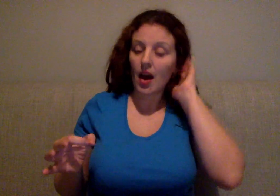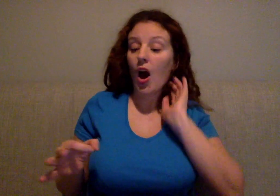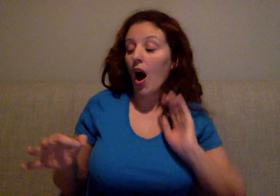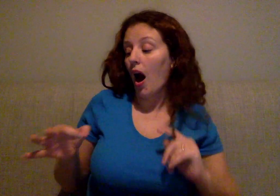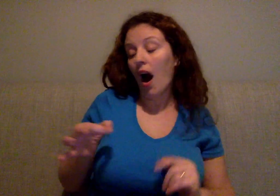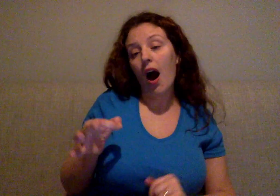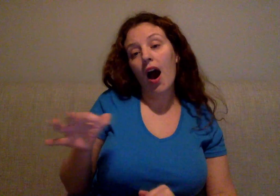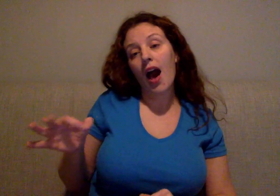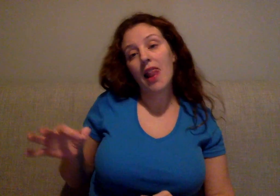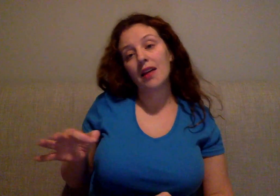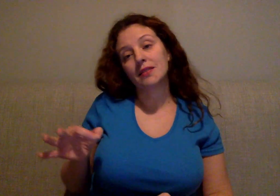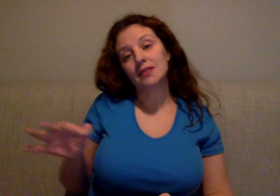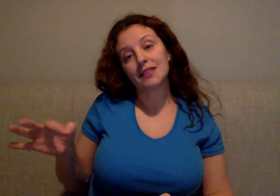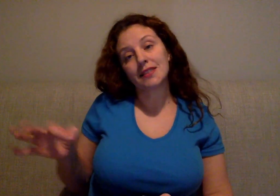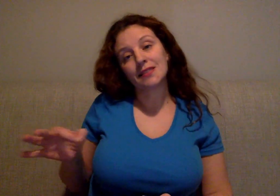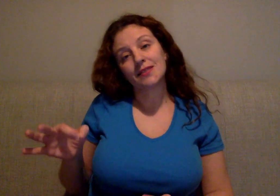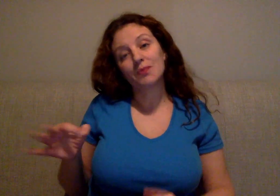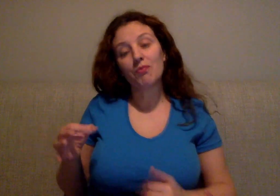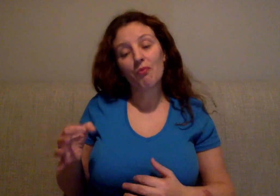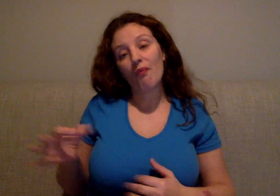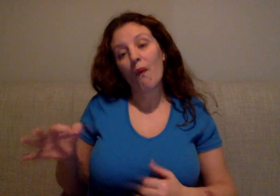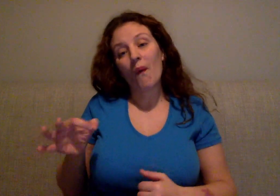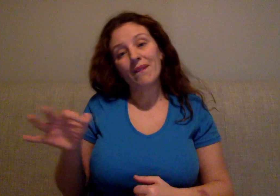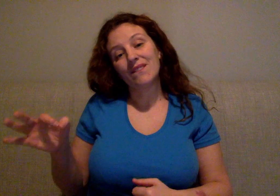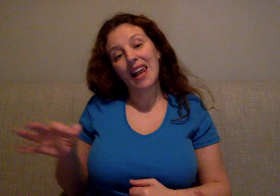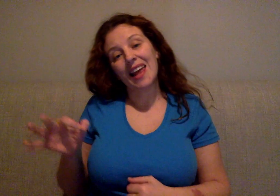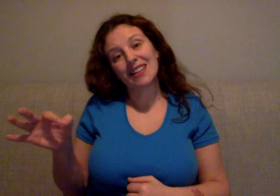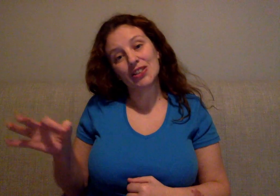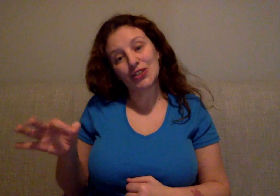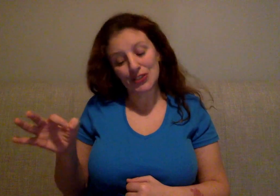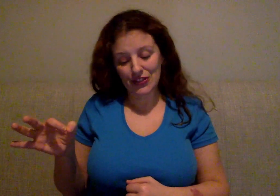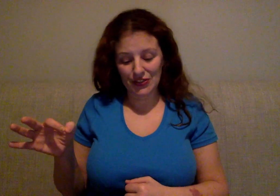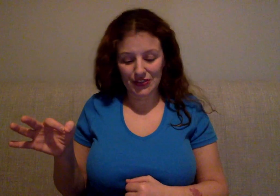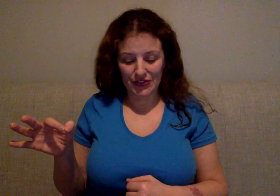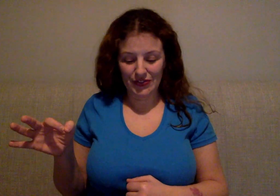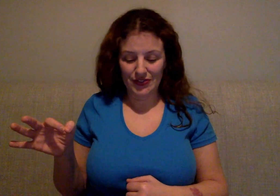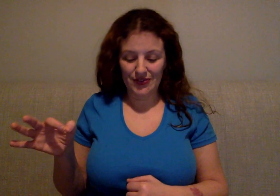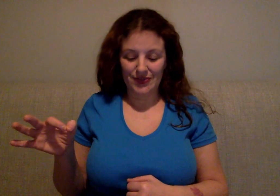ISLAND or VILLAGE